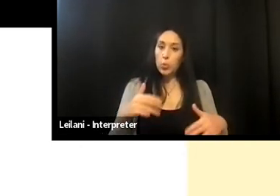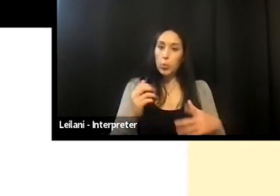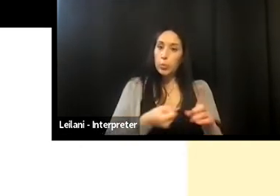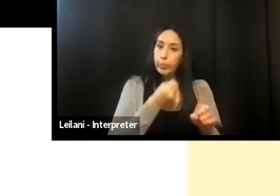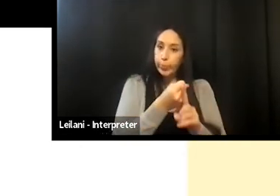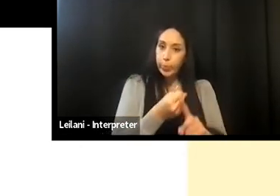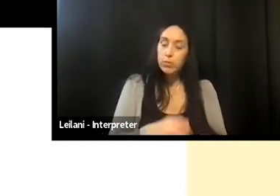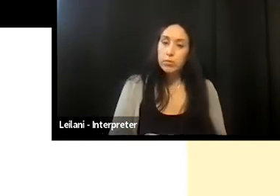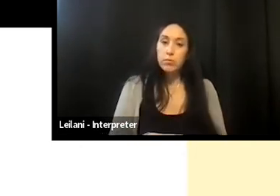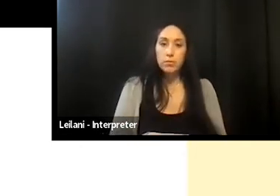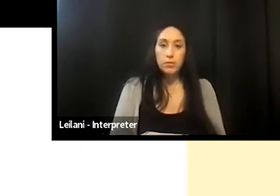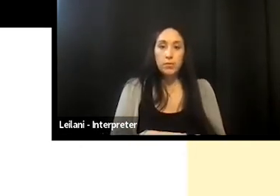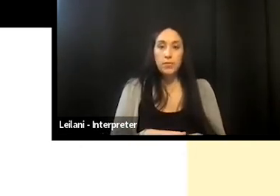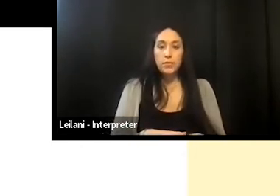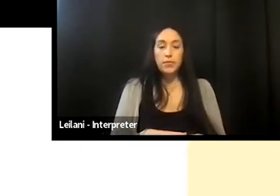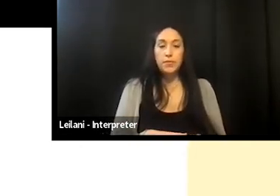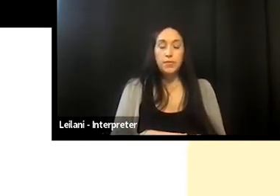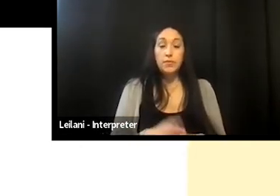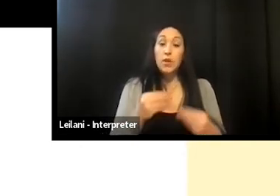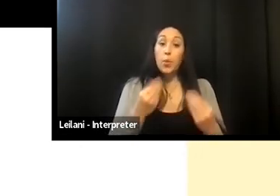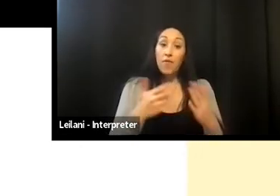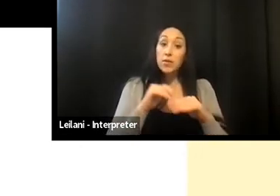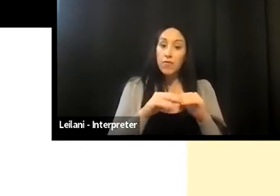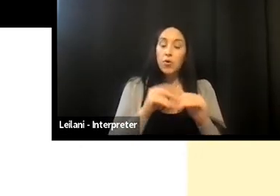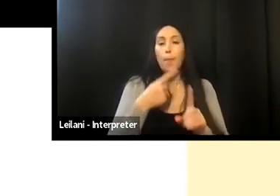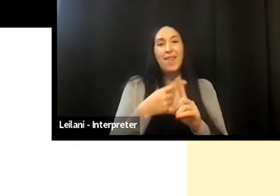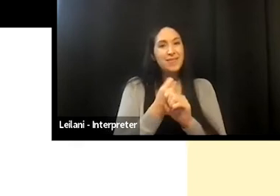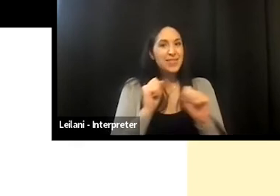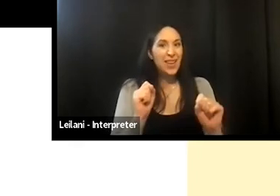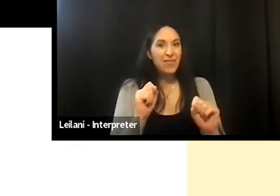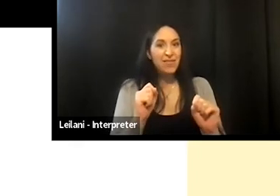but it's also a safety issue. So we've been working to include more benches